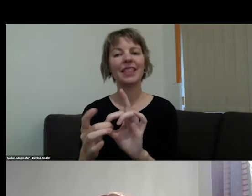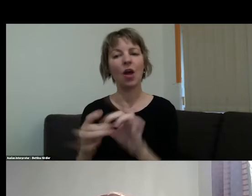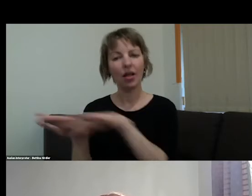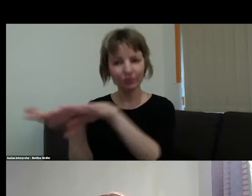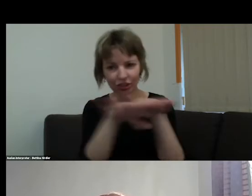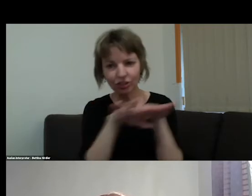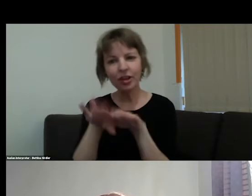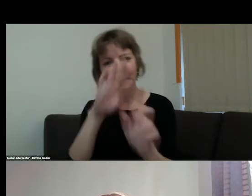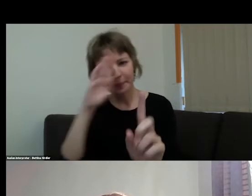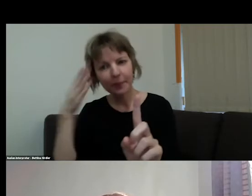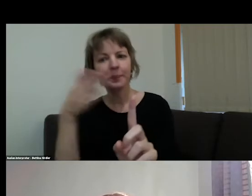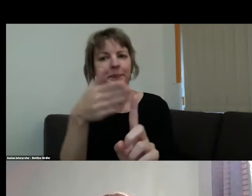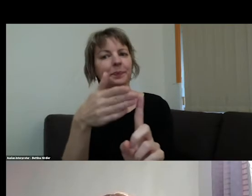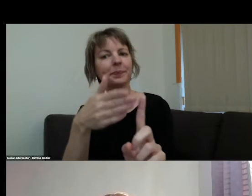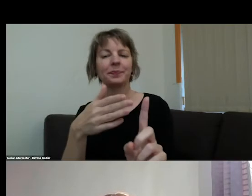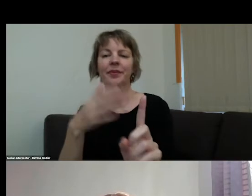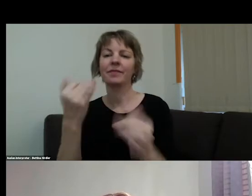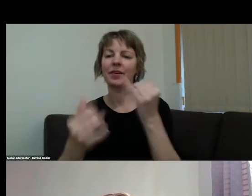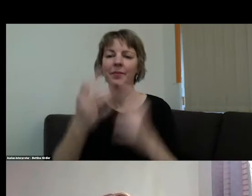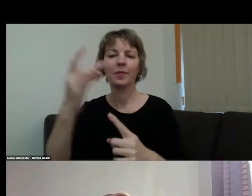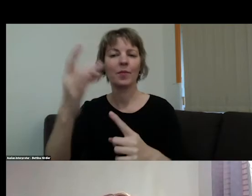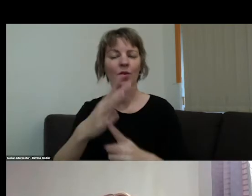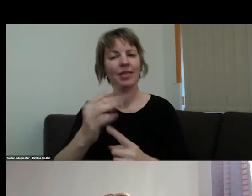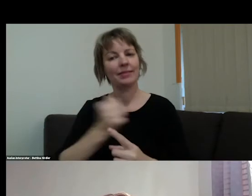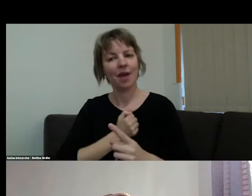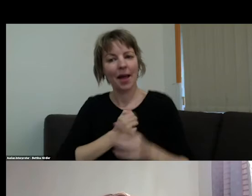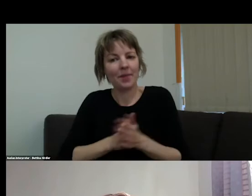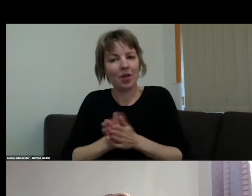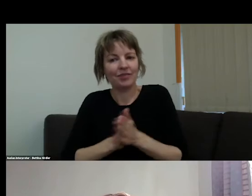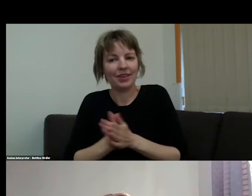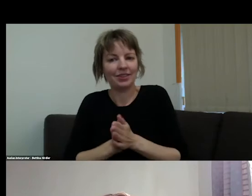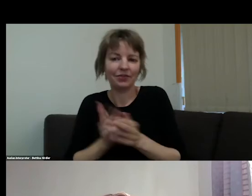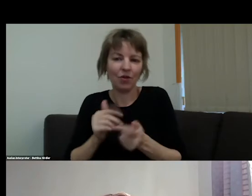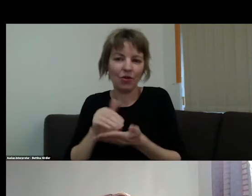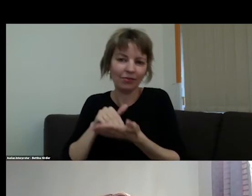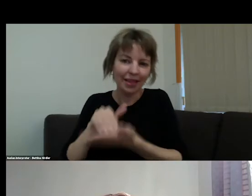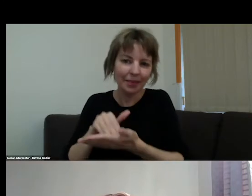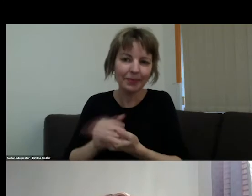is the main driver for me as to what helps support our wellbeing and our wellness.